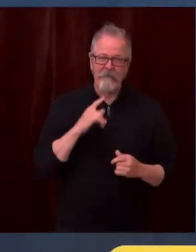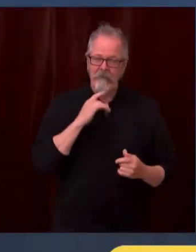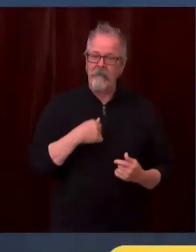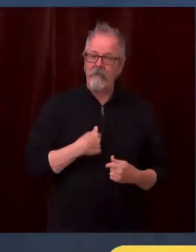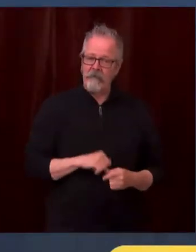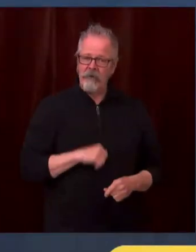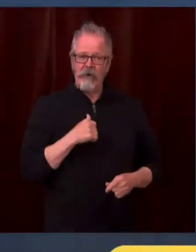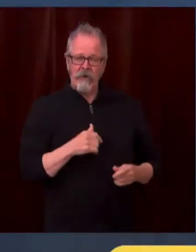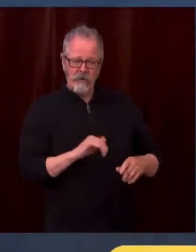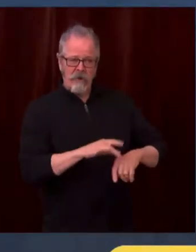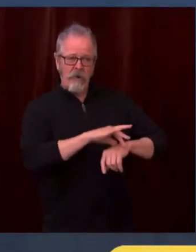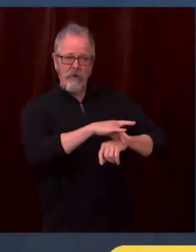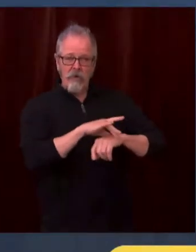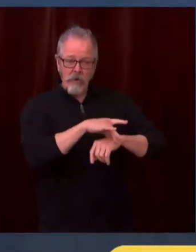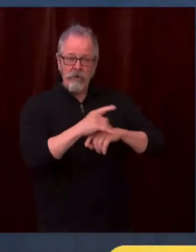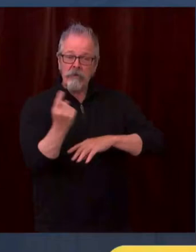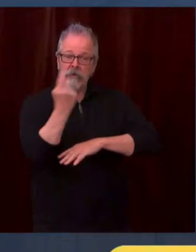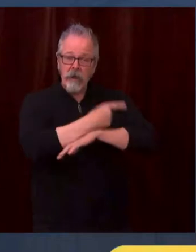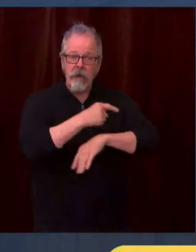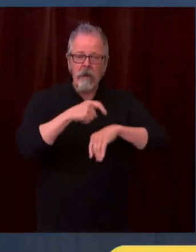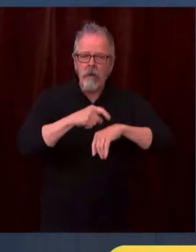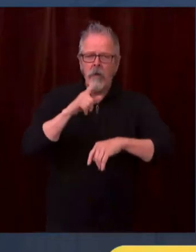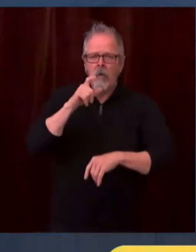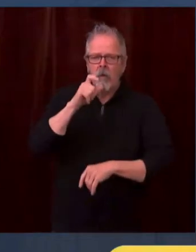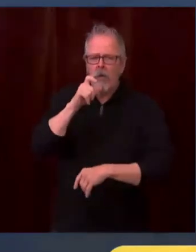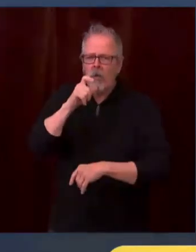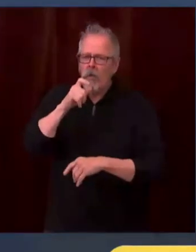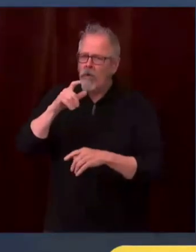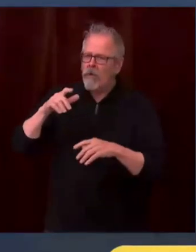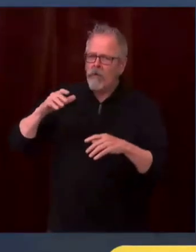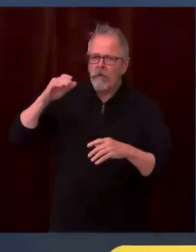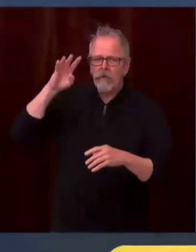we appreciate his leadership. We had Bill Ruckelshaus,